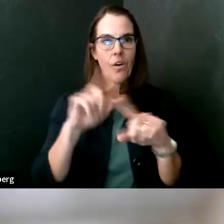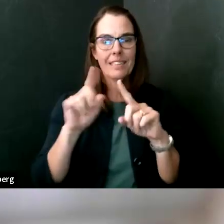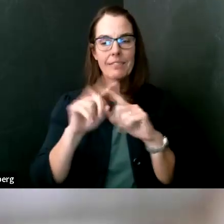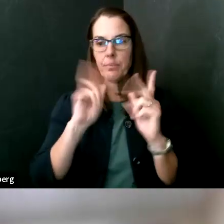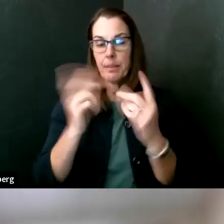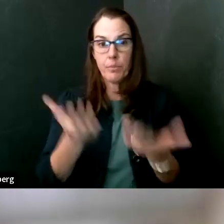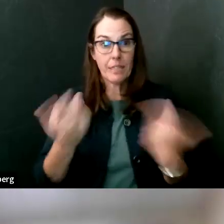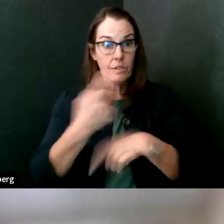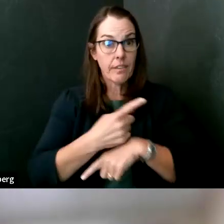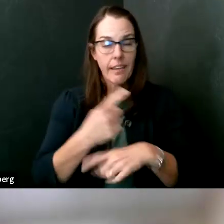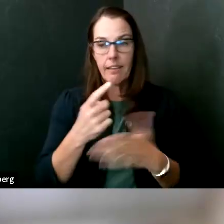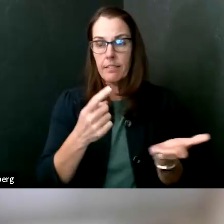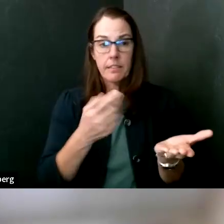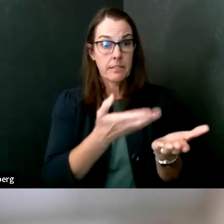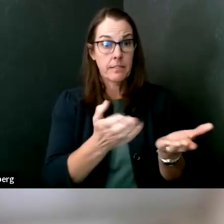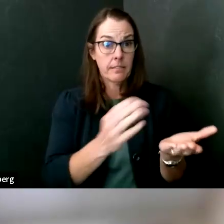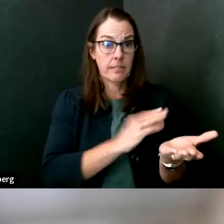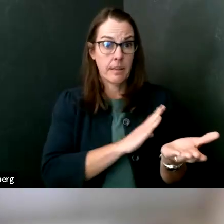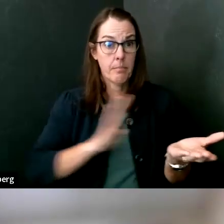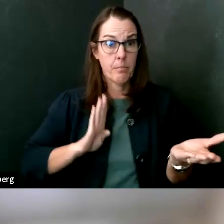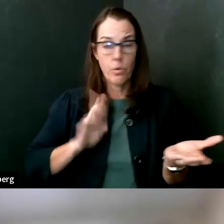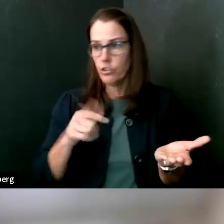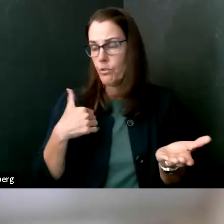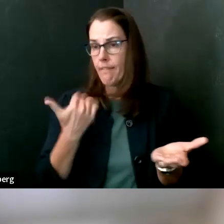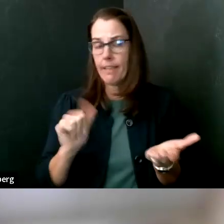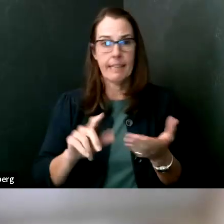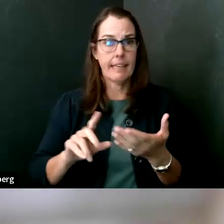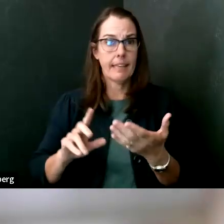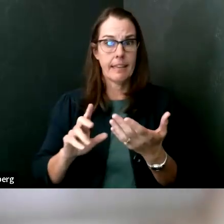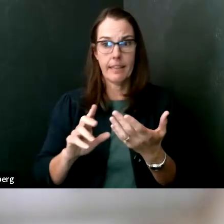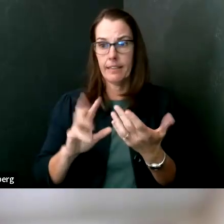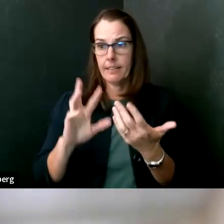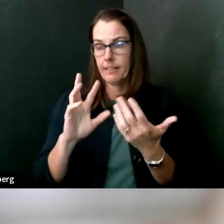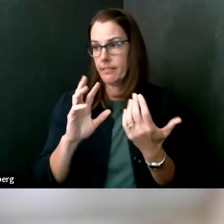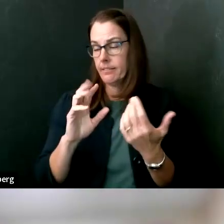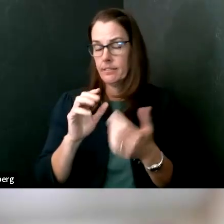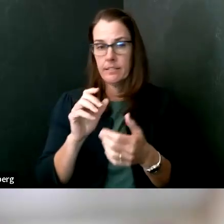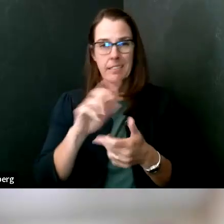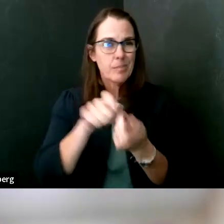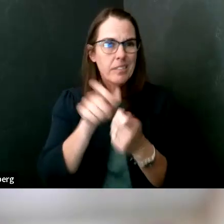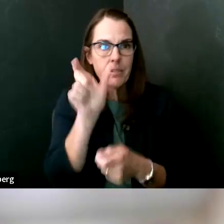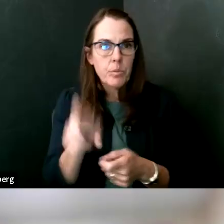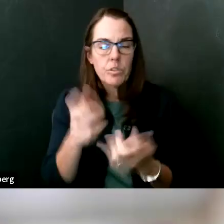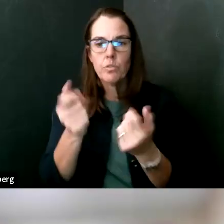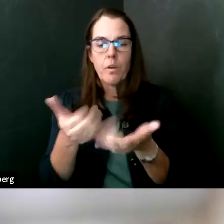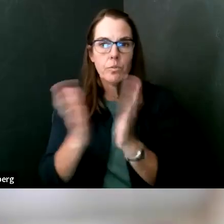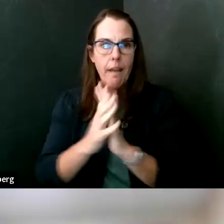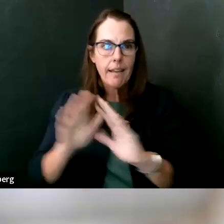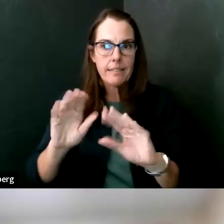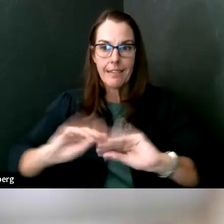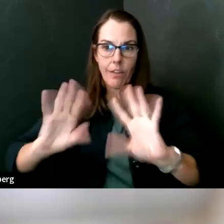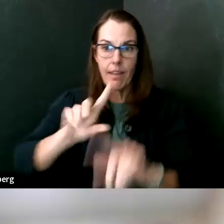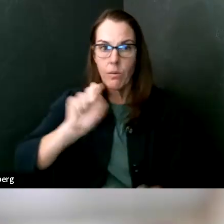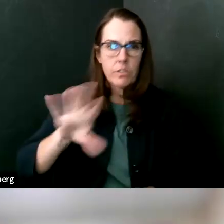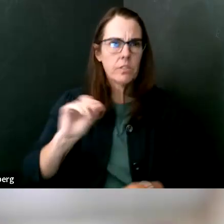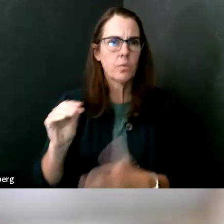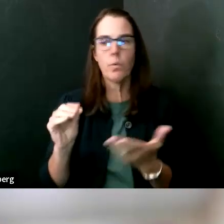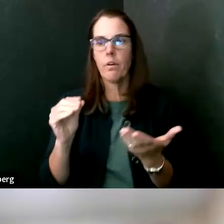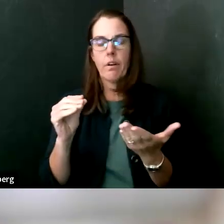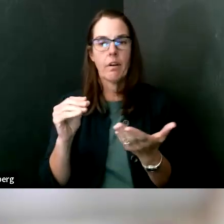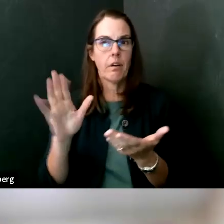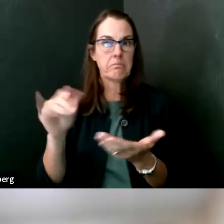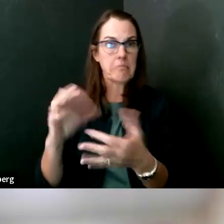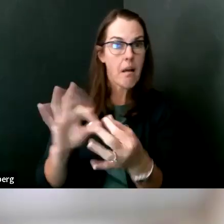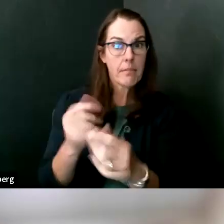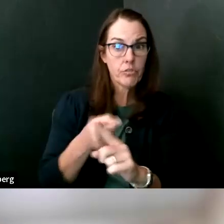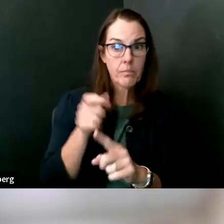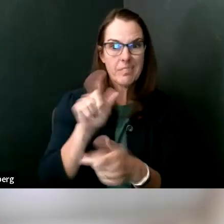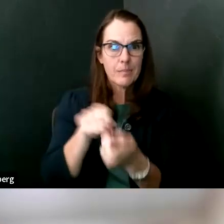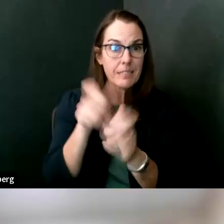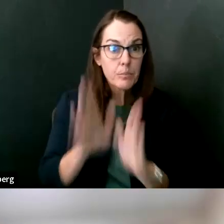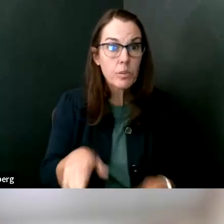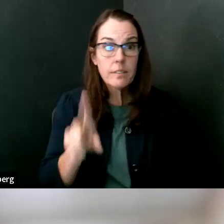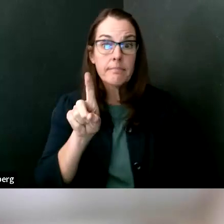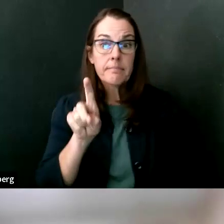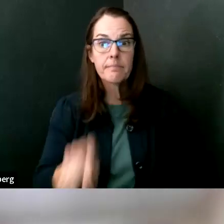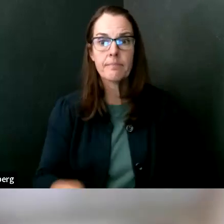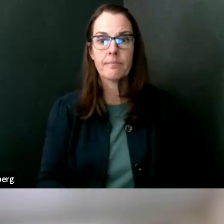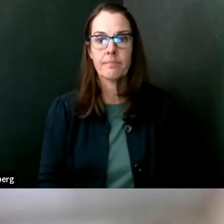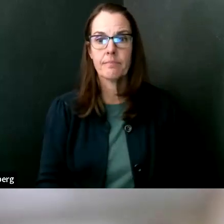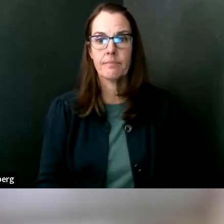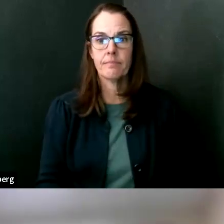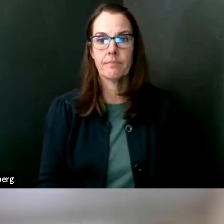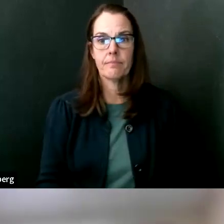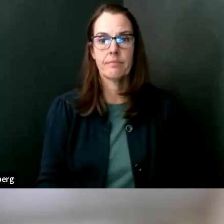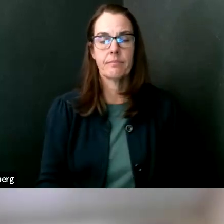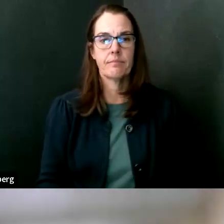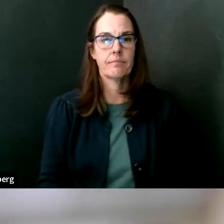do you have any attendees that you might want to seek questions or clarification from?